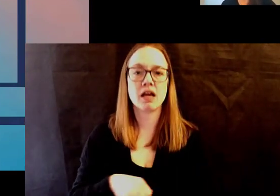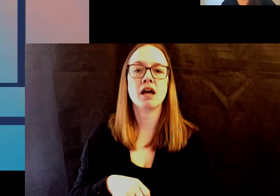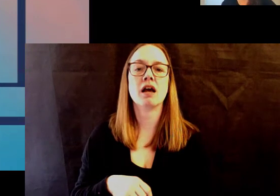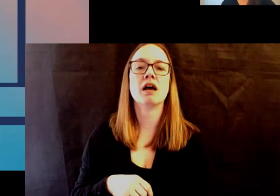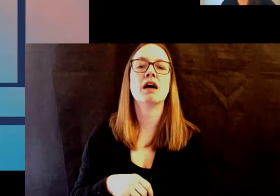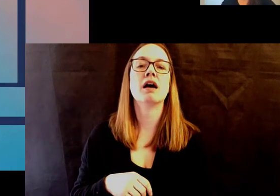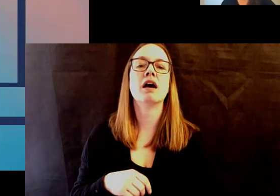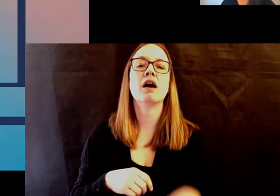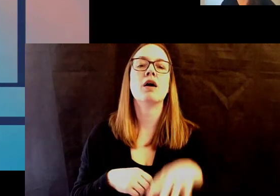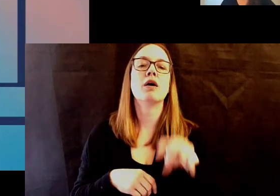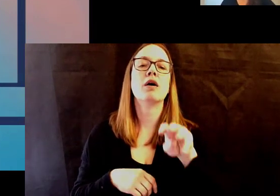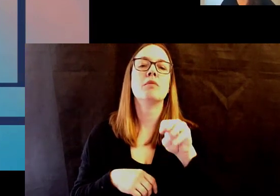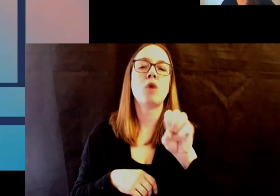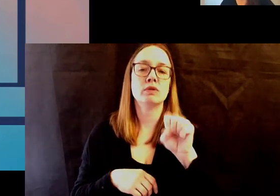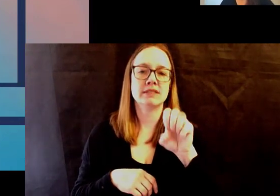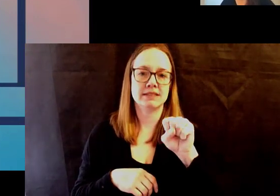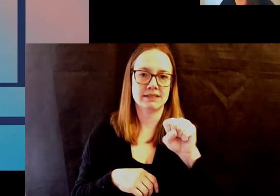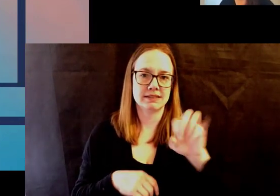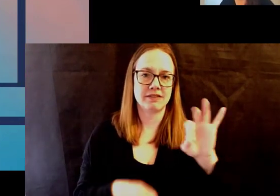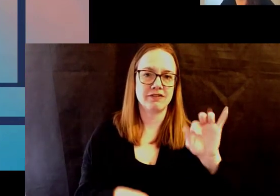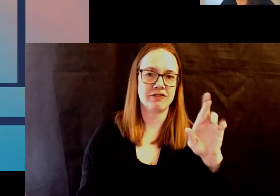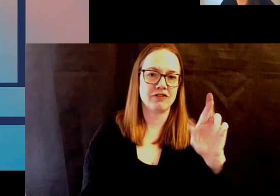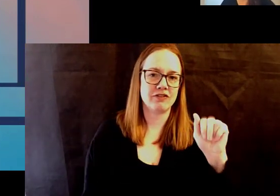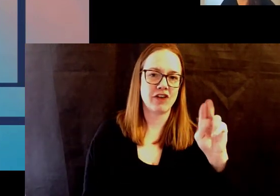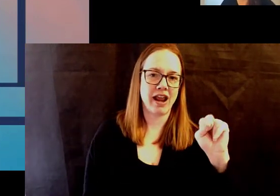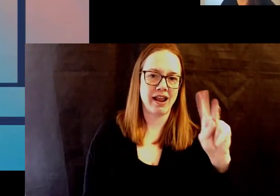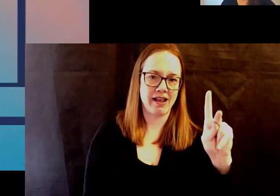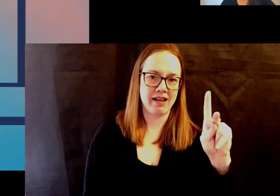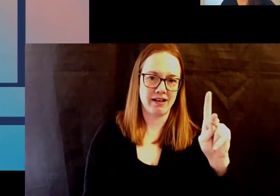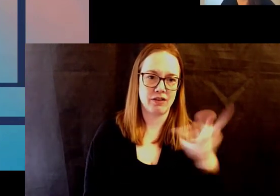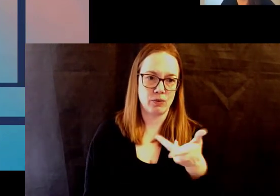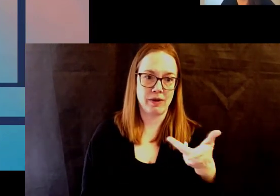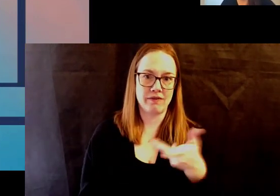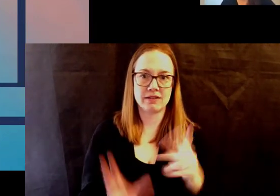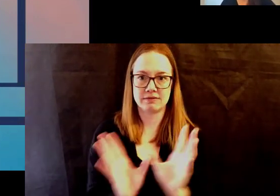discussing who legislators want to hear from.